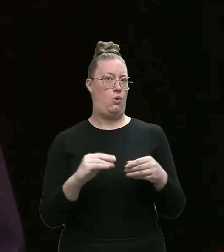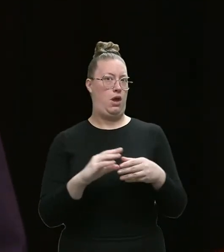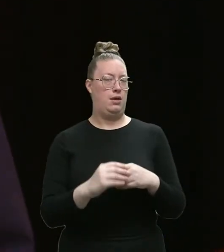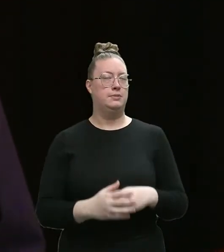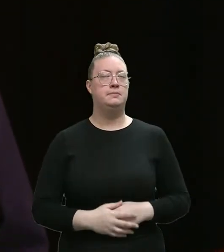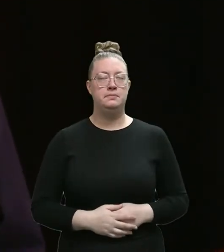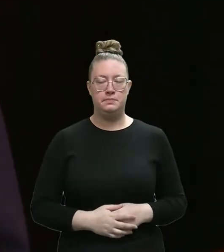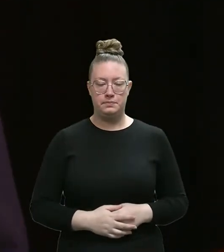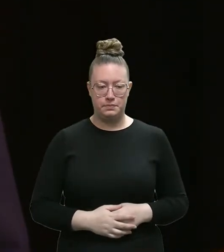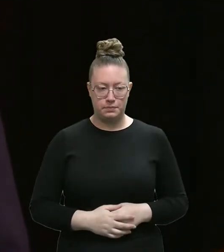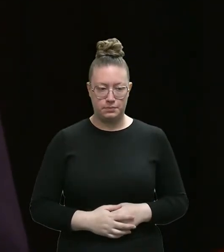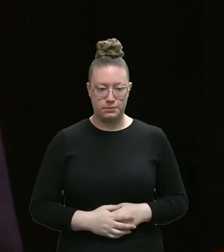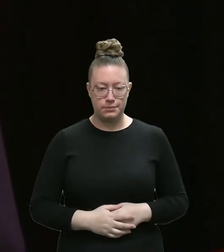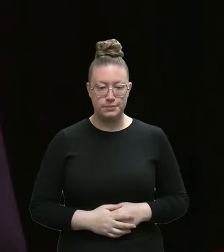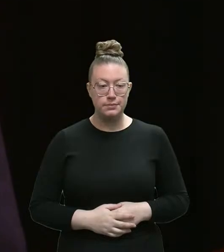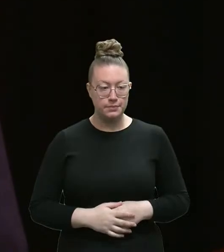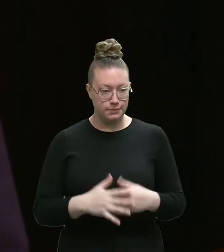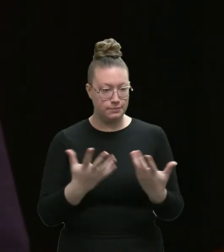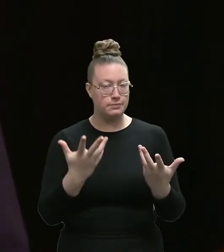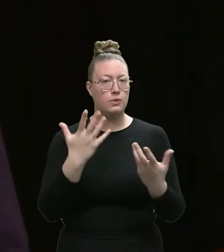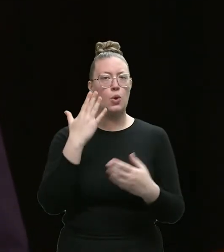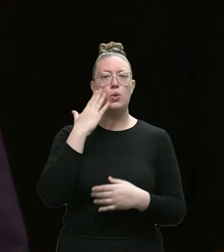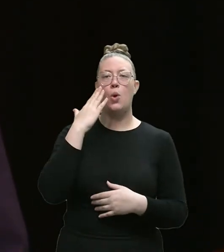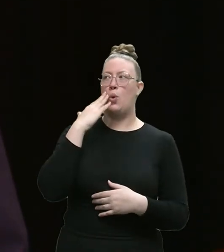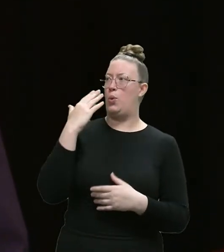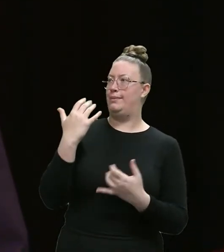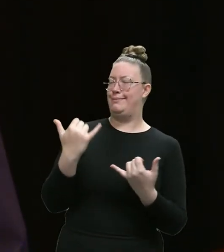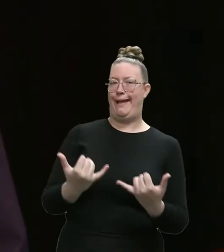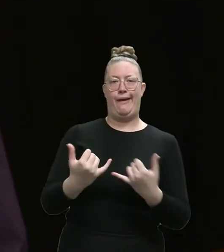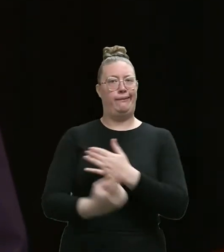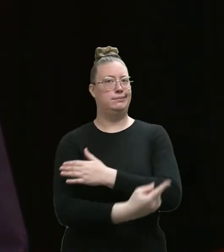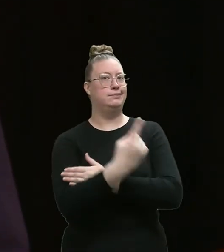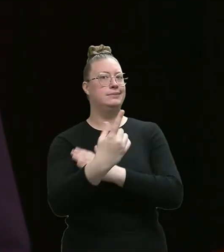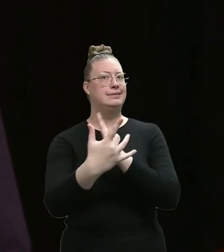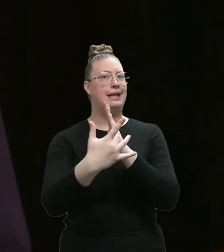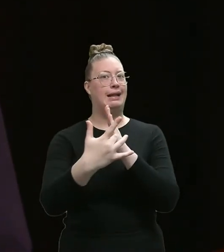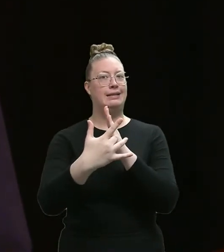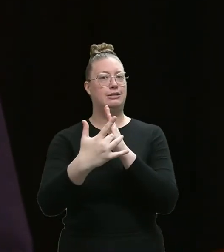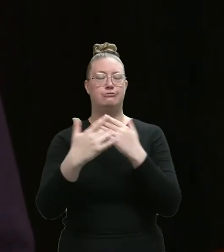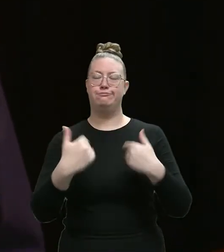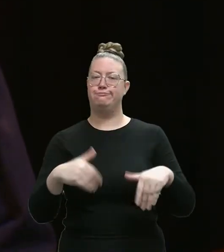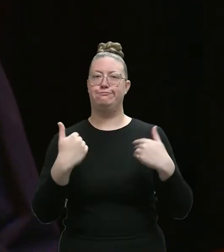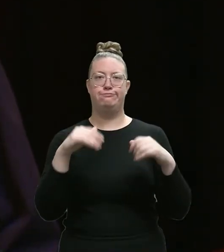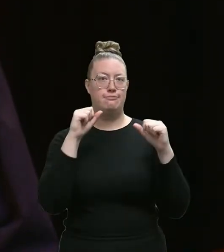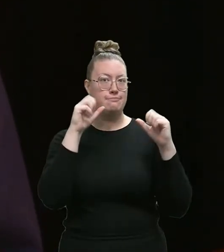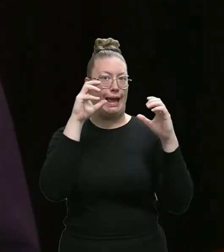President and our keynote speaker, and graduate, MR Dennis